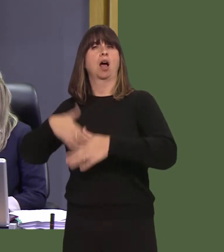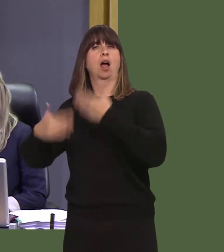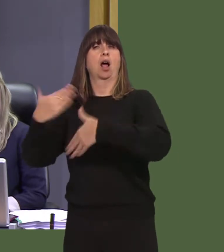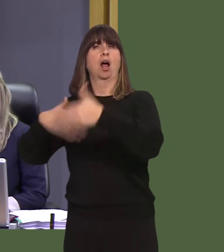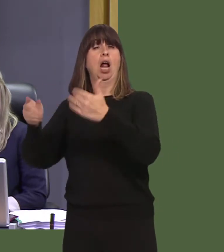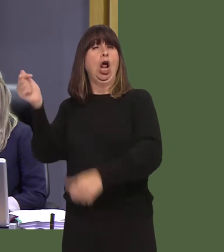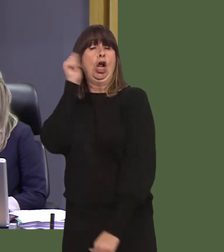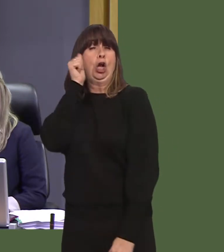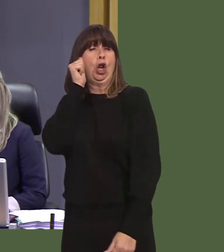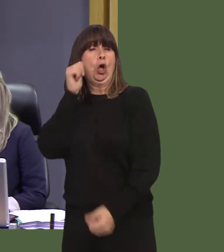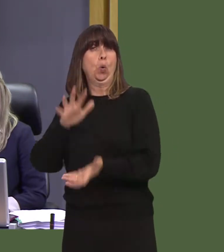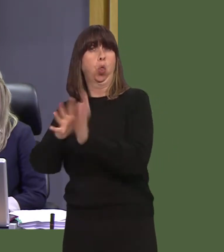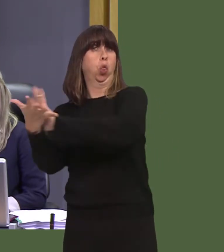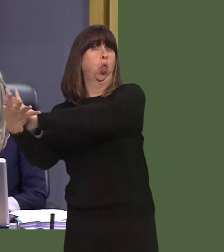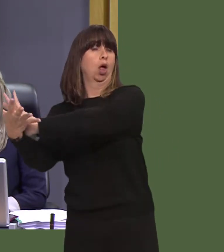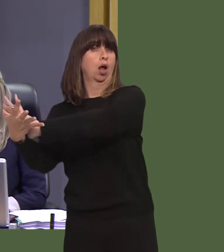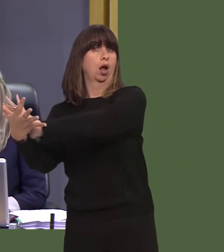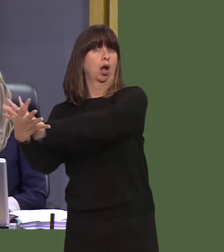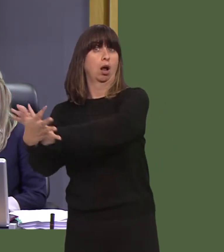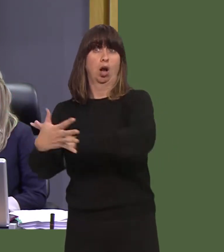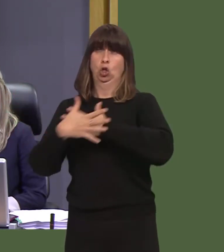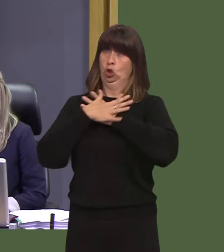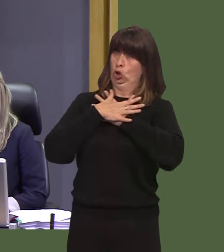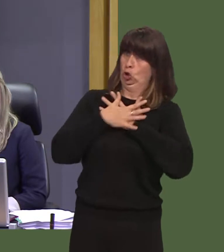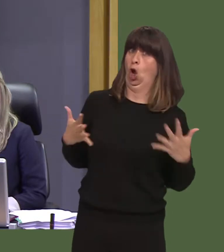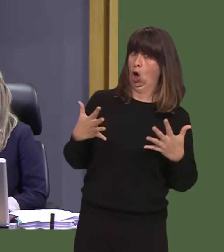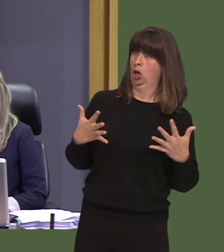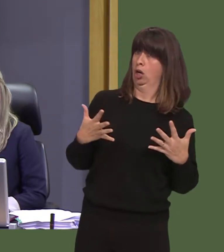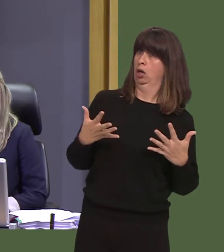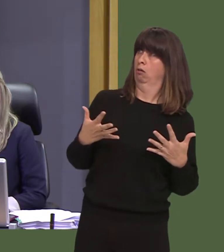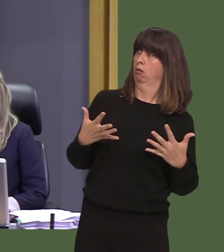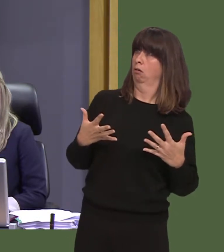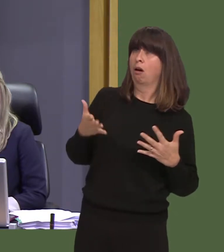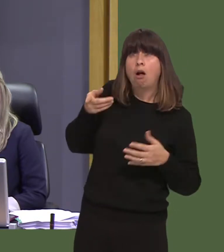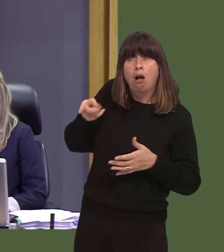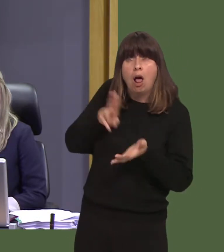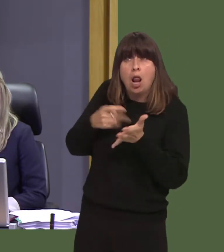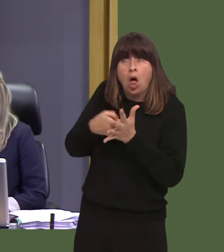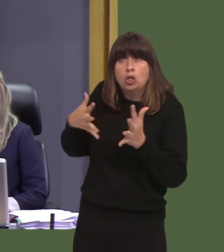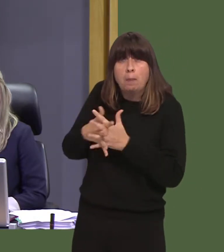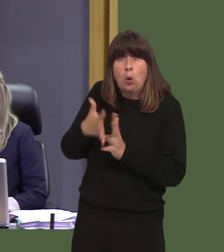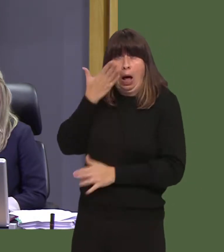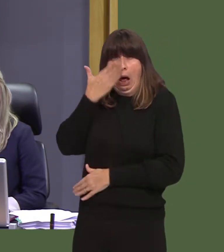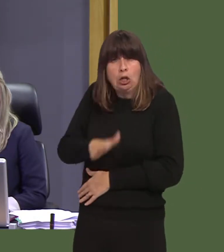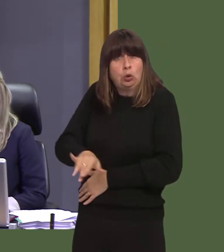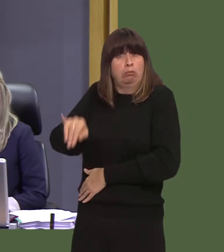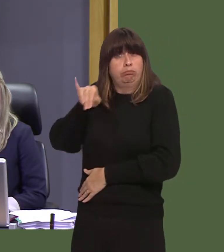'We really cannot believe,' he stated emphatically, 'that the actions we've seen...can simply